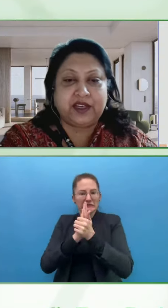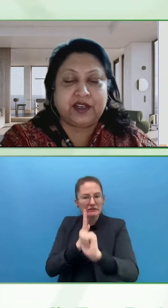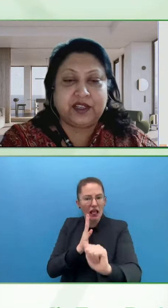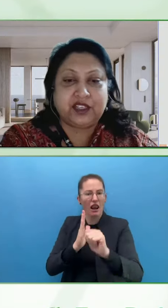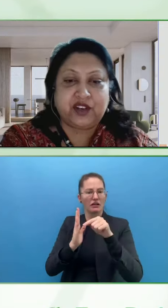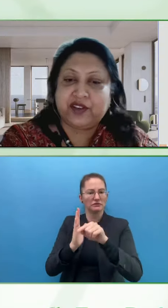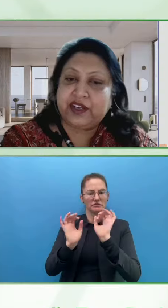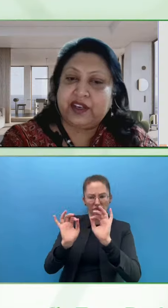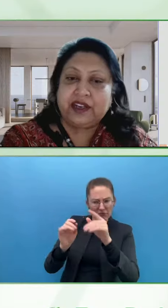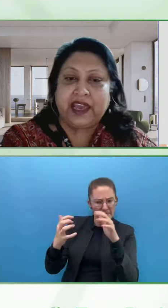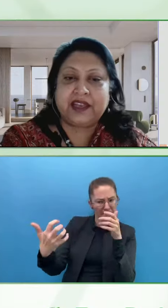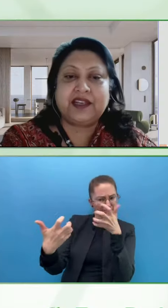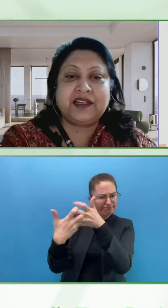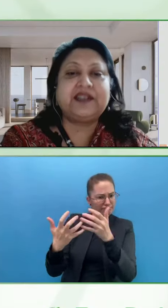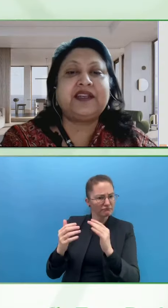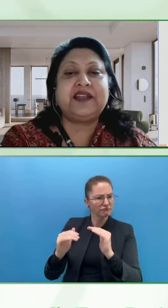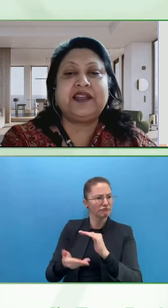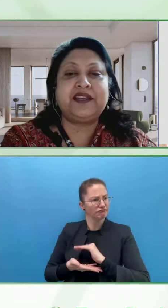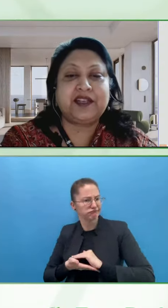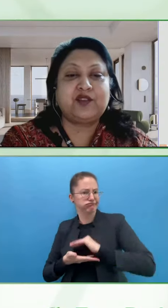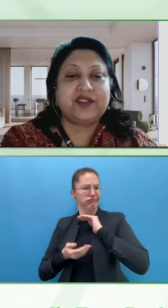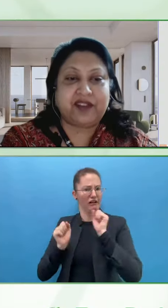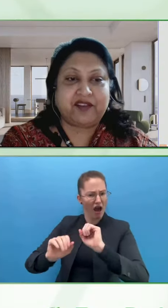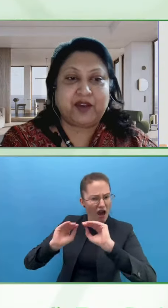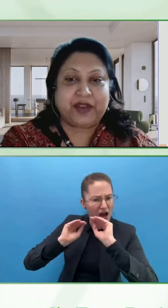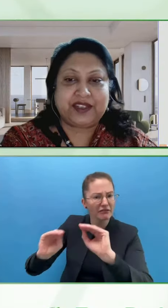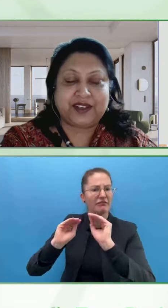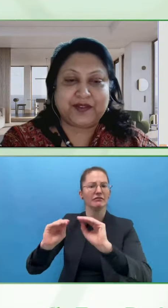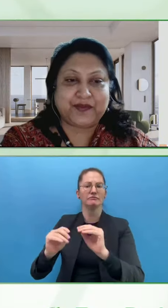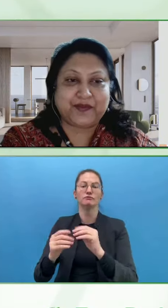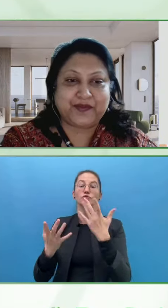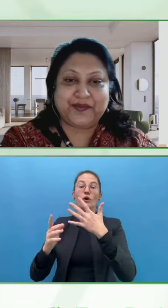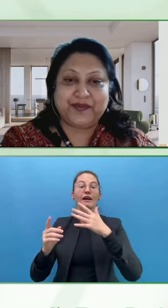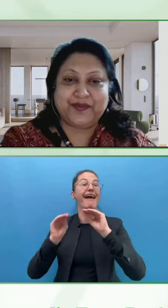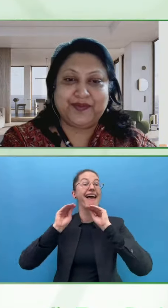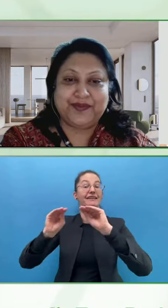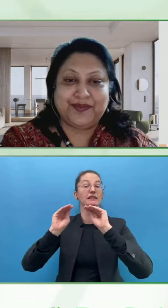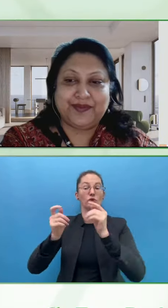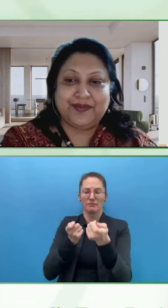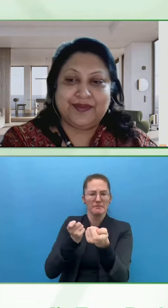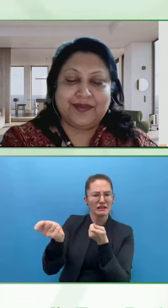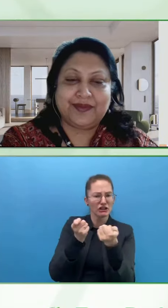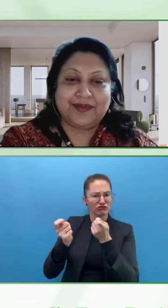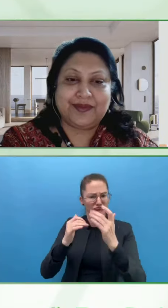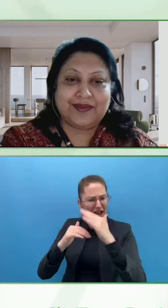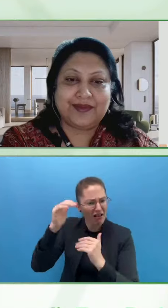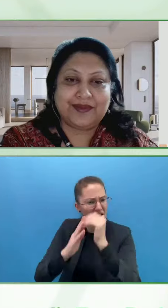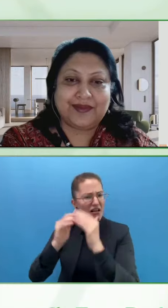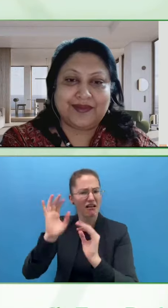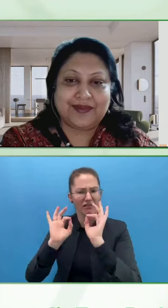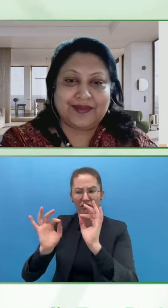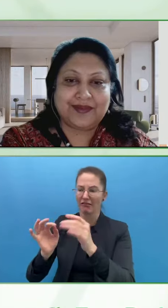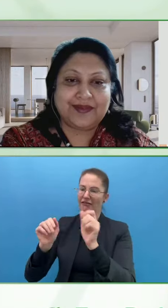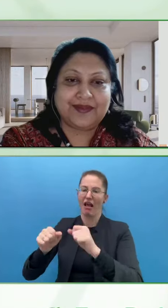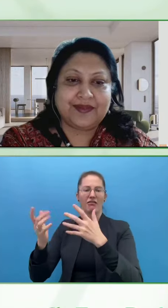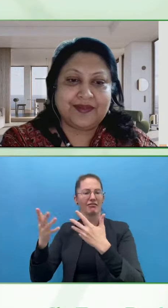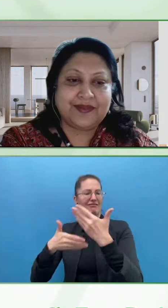the children can learn in an inclusive environment. Thank you.